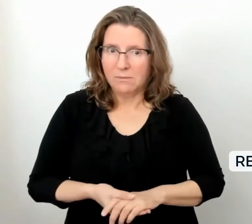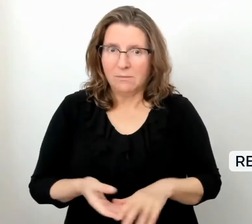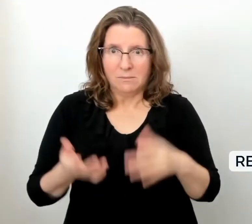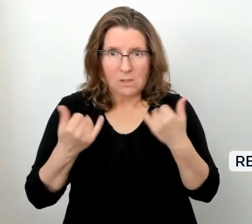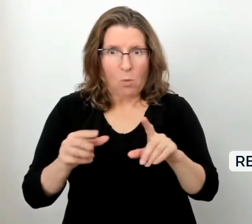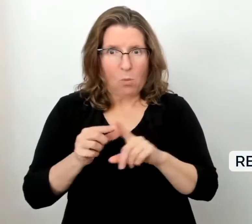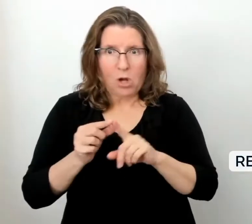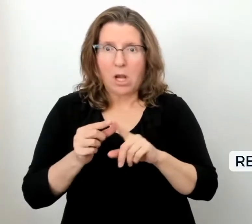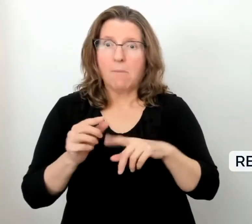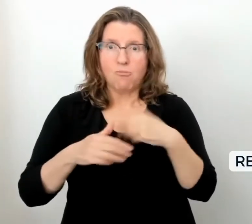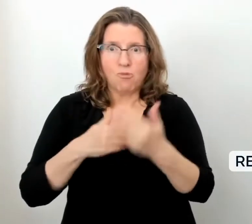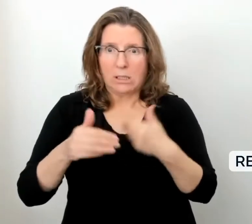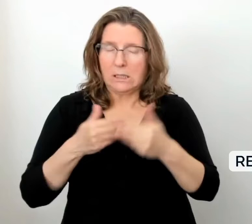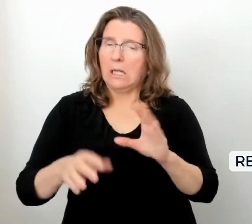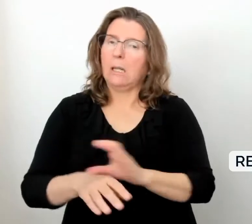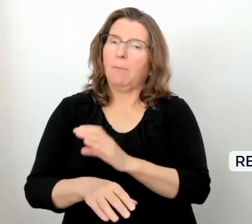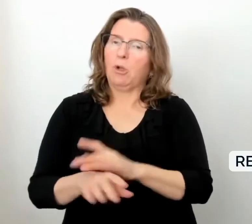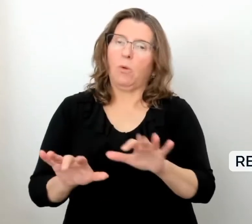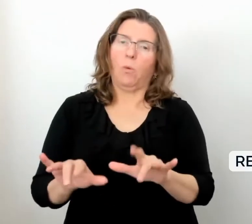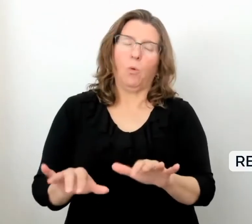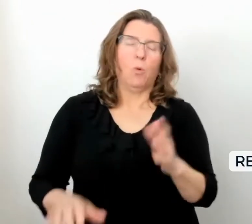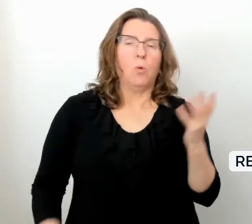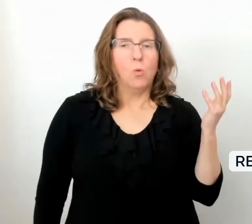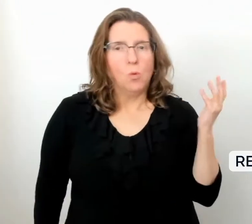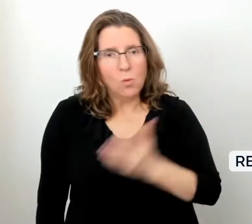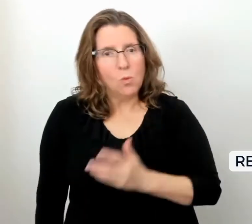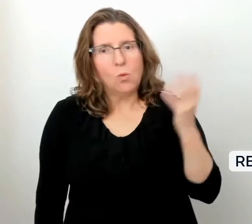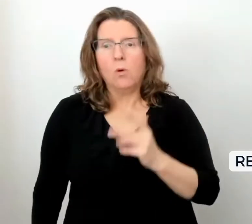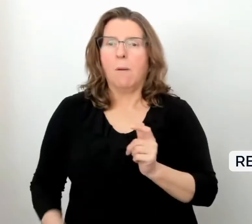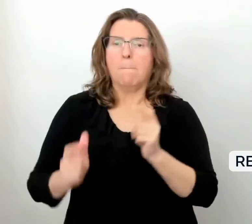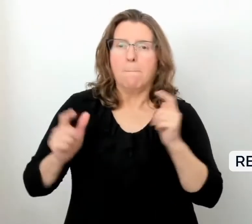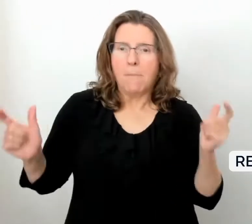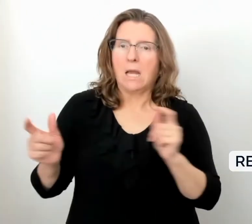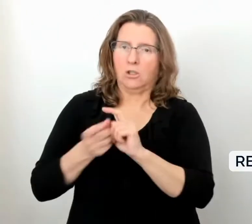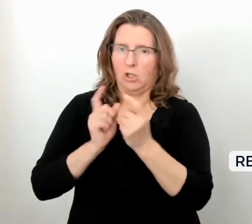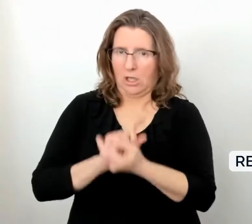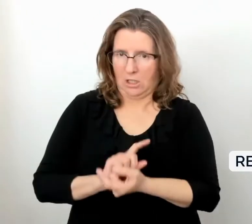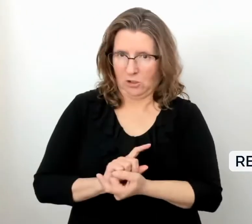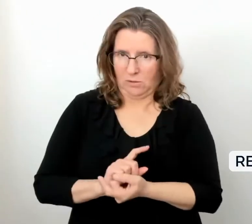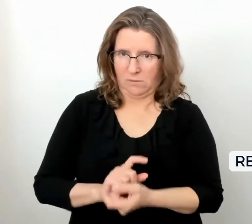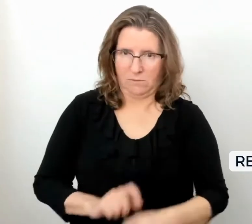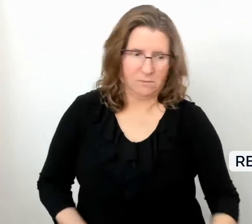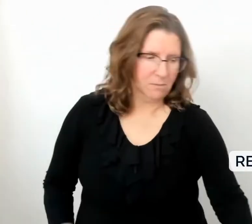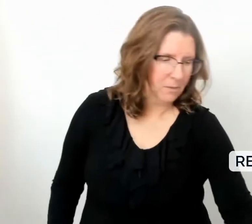Using word processing software during the writing process made a huge difference.